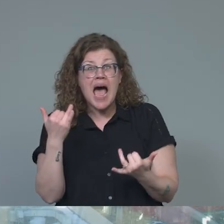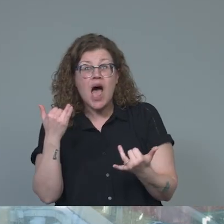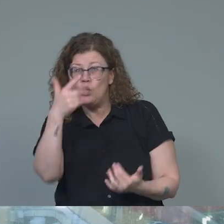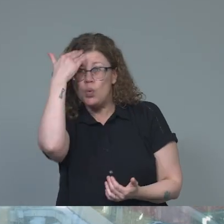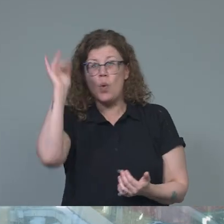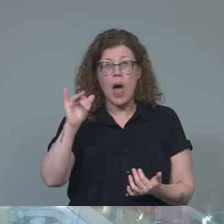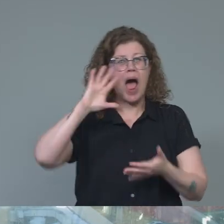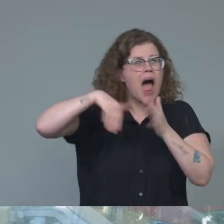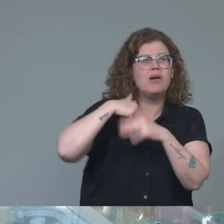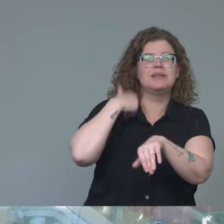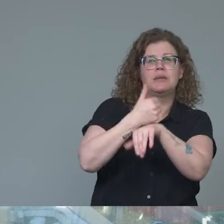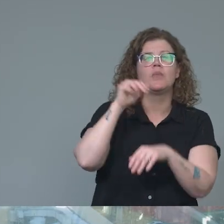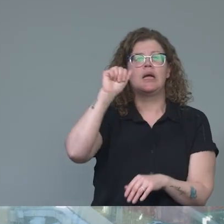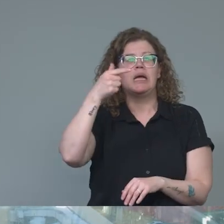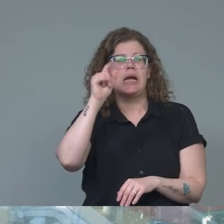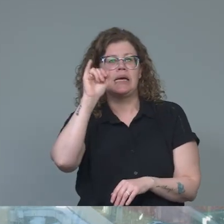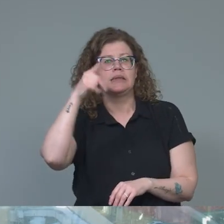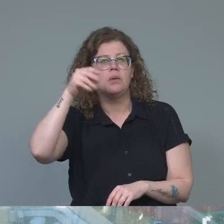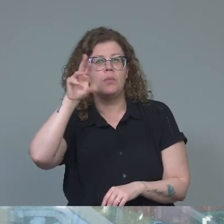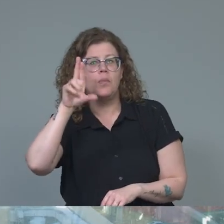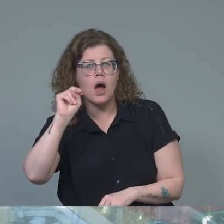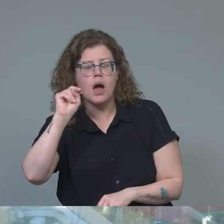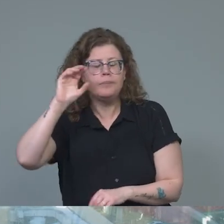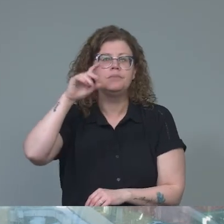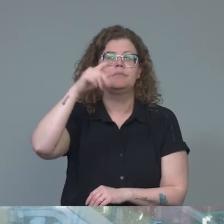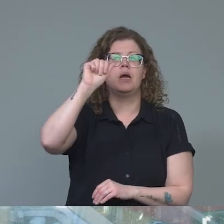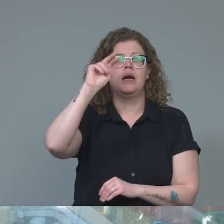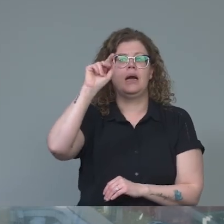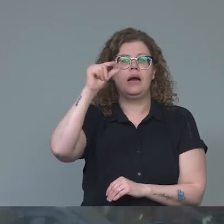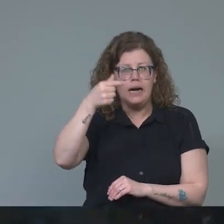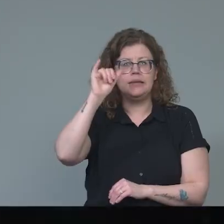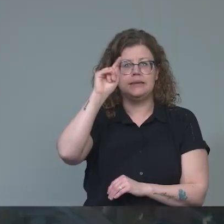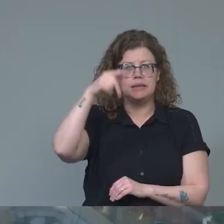but I try to counter that with some art, just some different ways of being in the world.